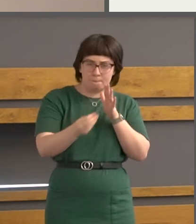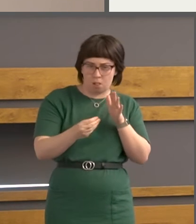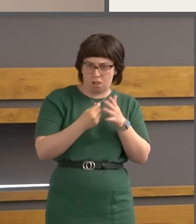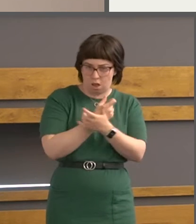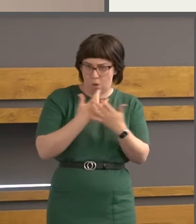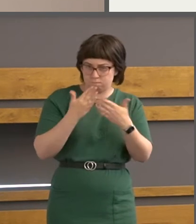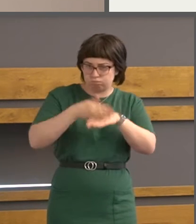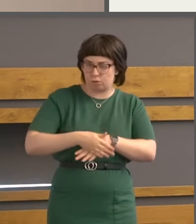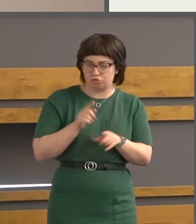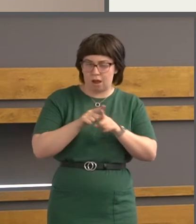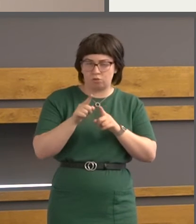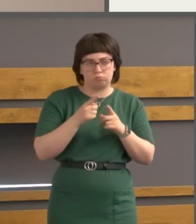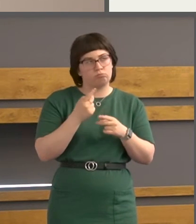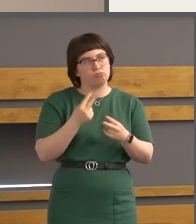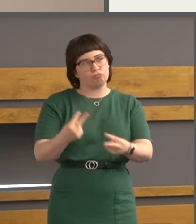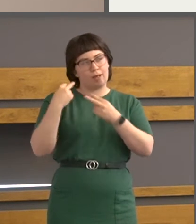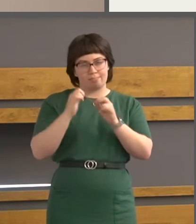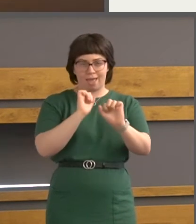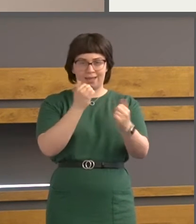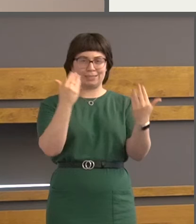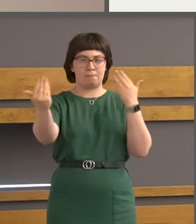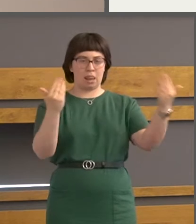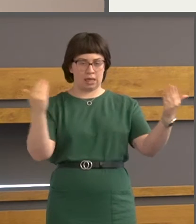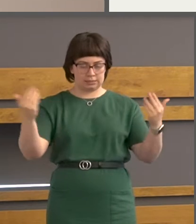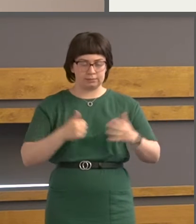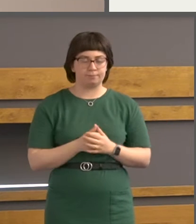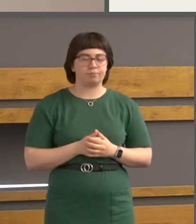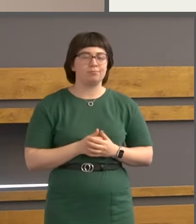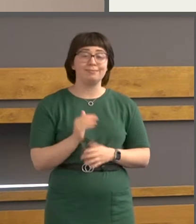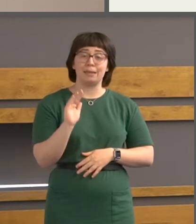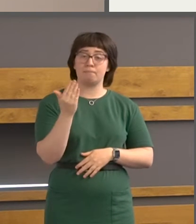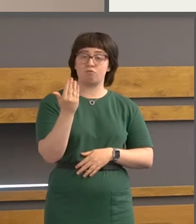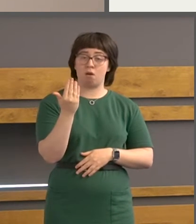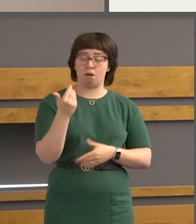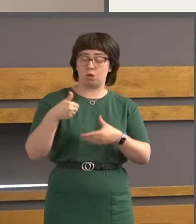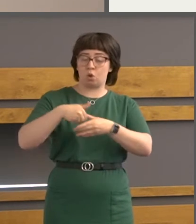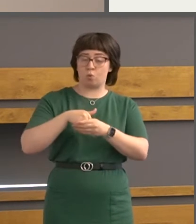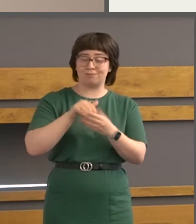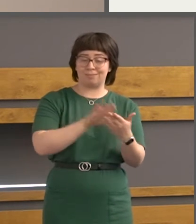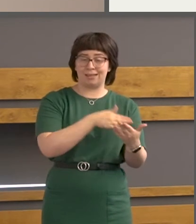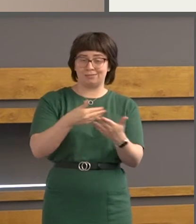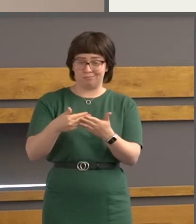to reevaluate their displays. The mirrors therefore include text samples from this language exercise book,